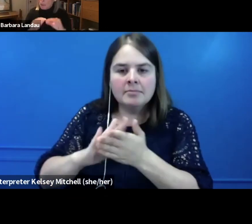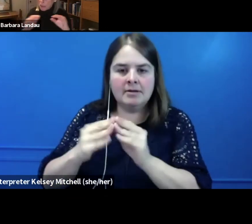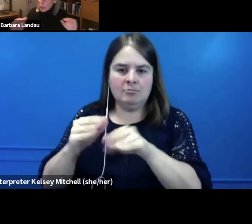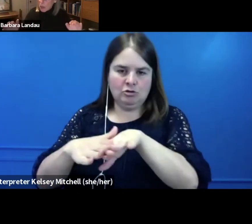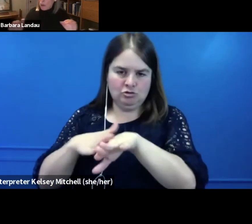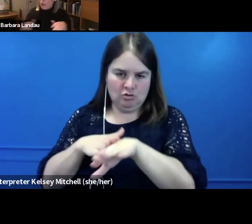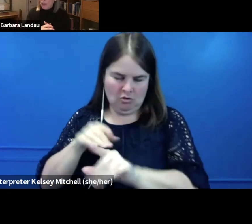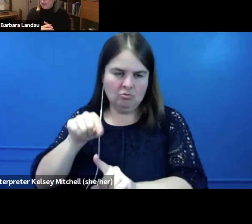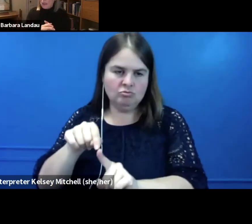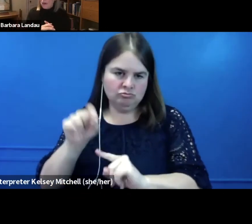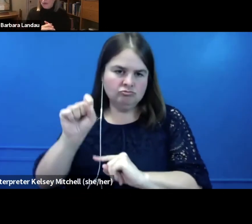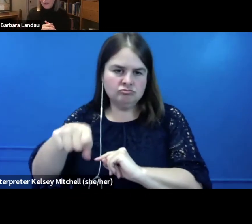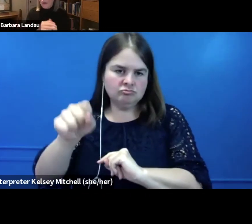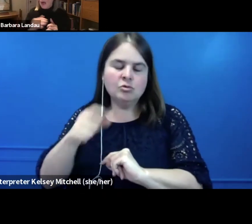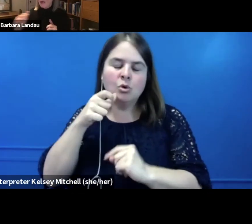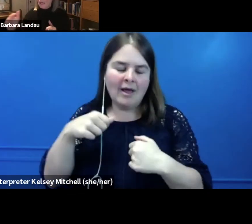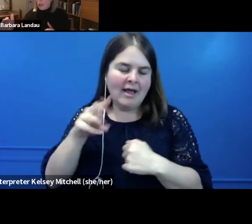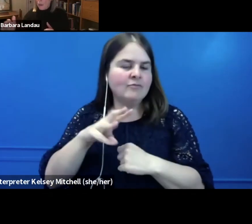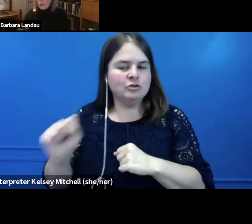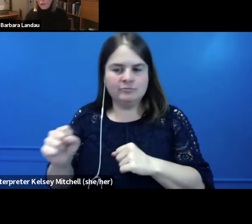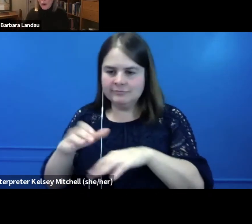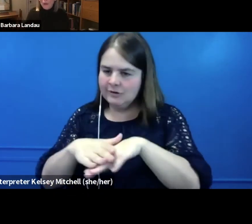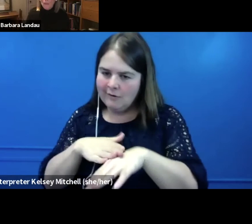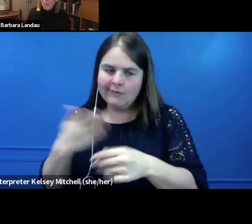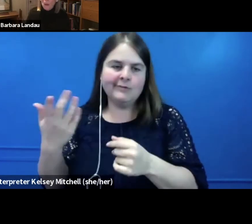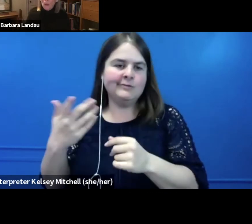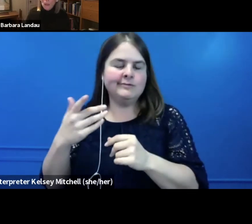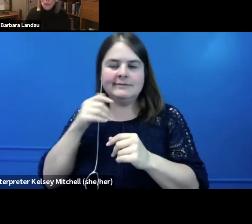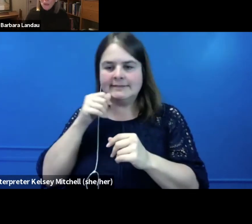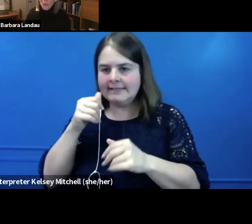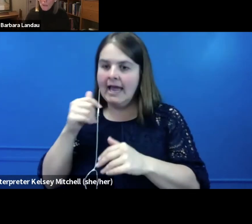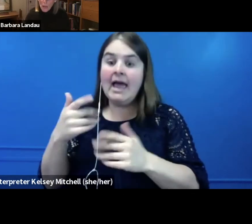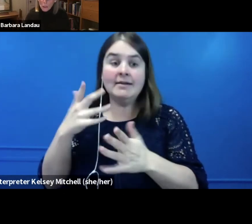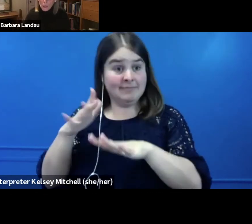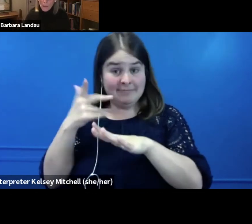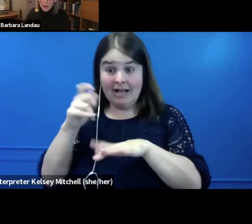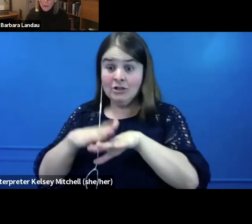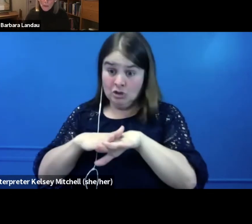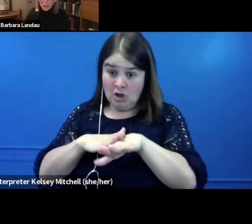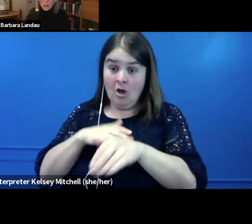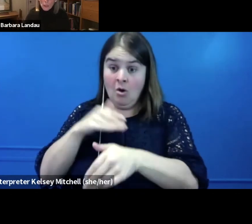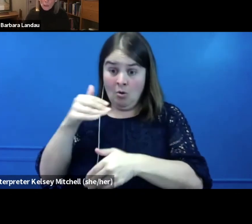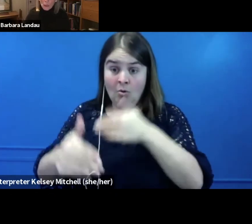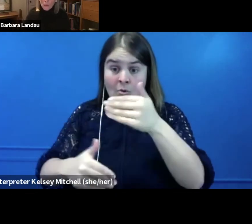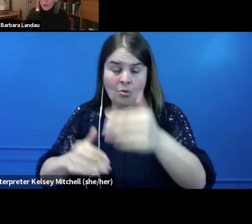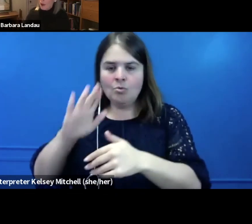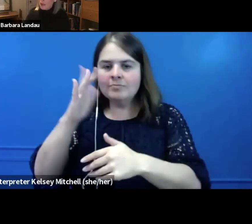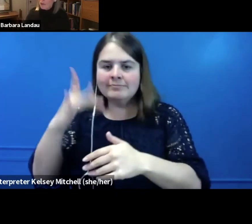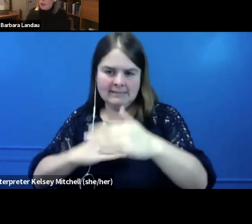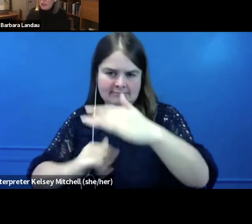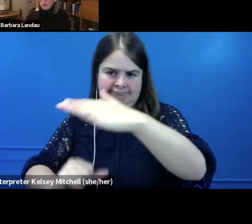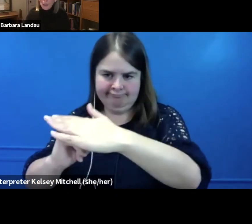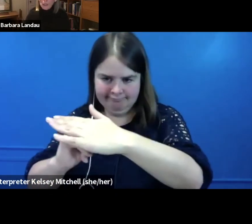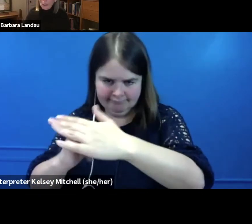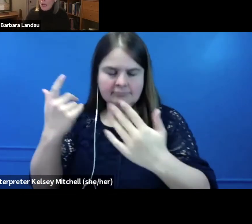be slow with williams syndrome so they're not going to get quite as far the modular hypothesis which i'm still